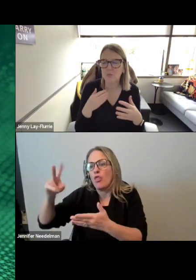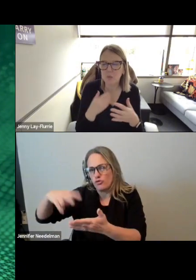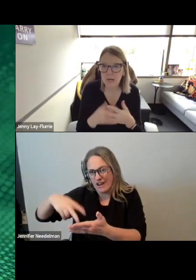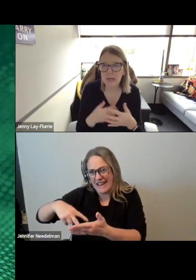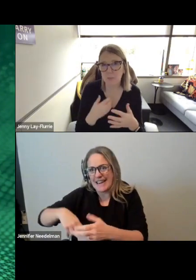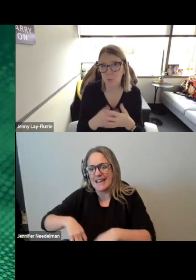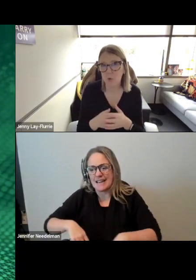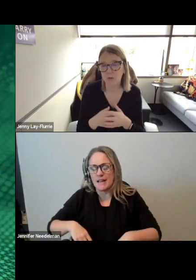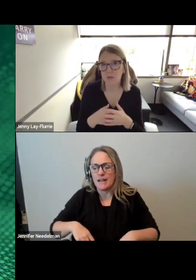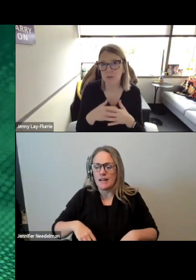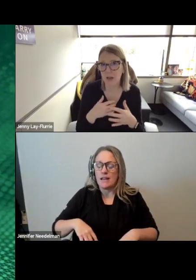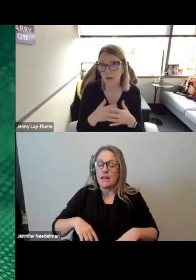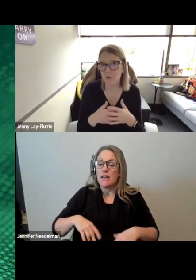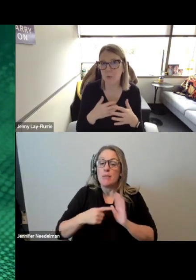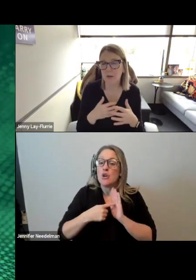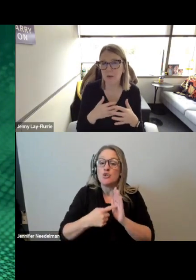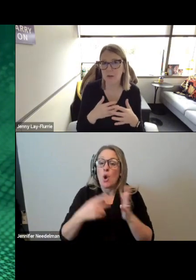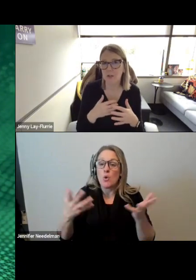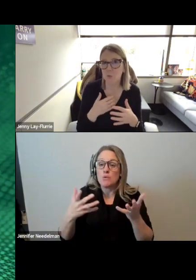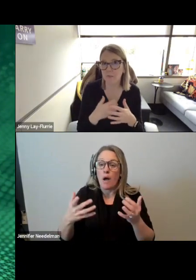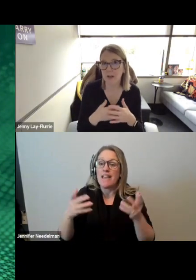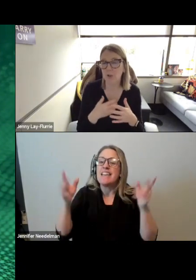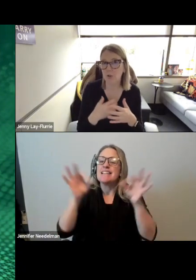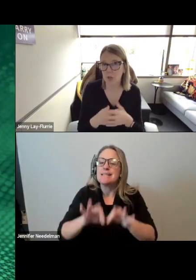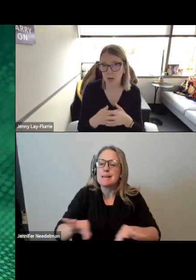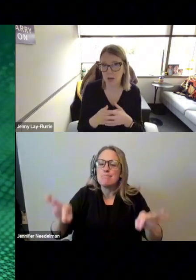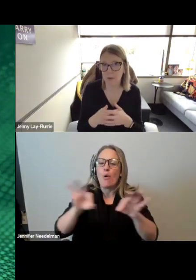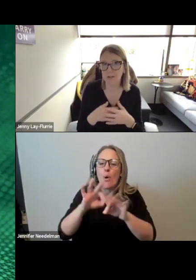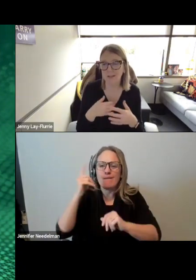that it's really important to everyone to invest your time